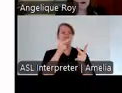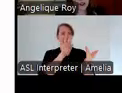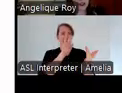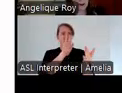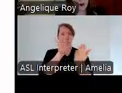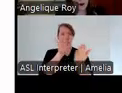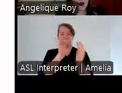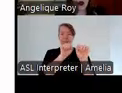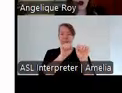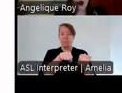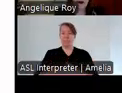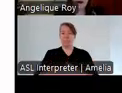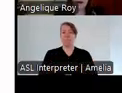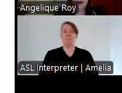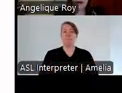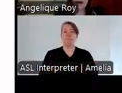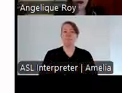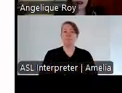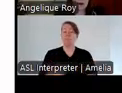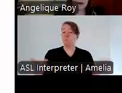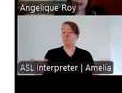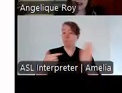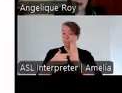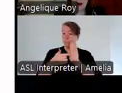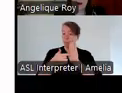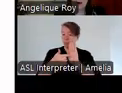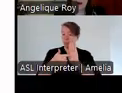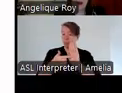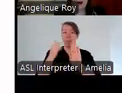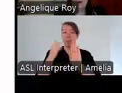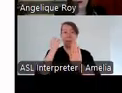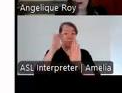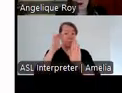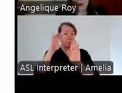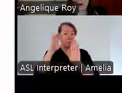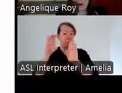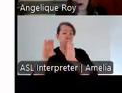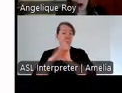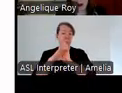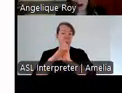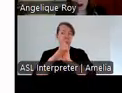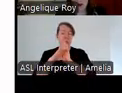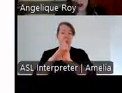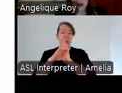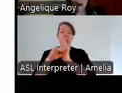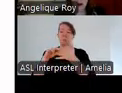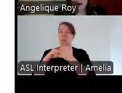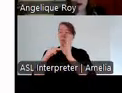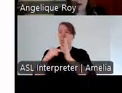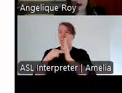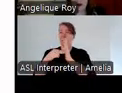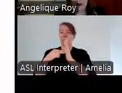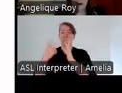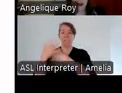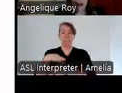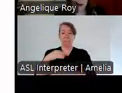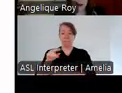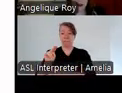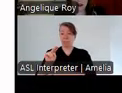For example, icon- uh, image-based icons may be helpful for people with cognitive, neurodevelopmental, and learning disabilities.